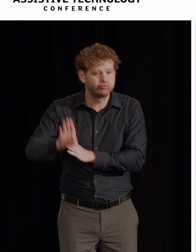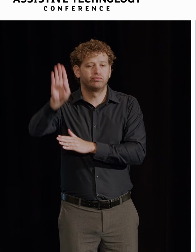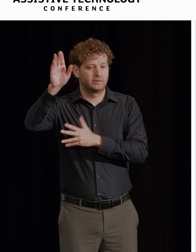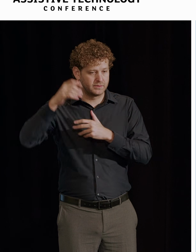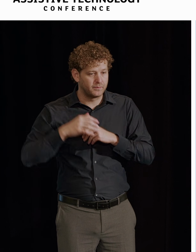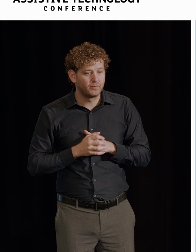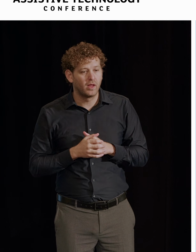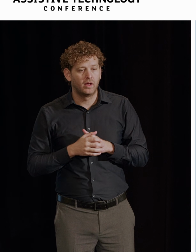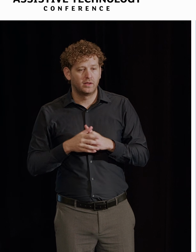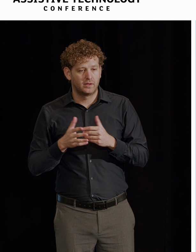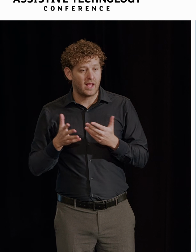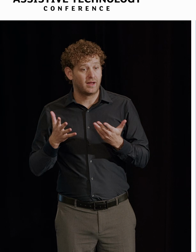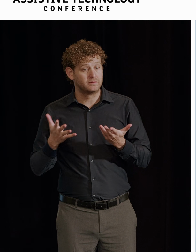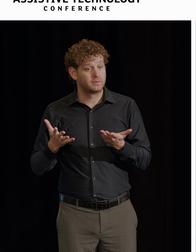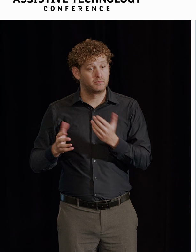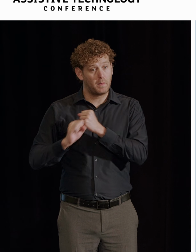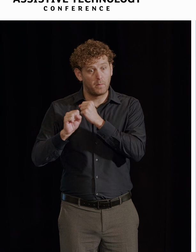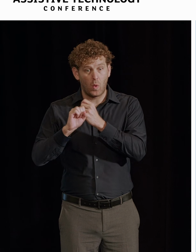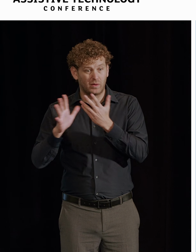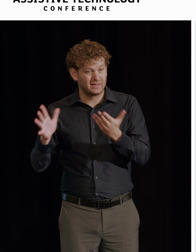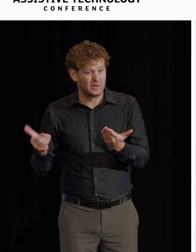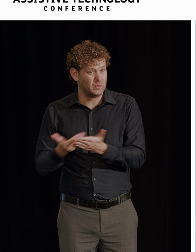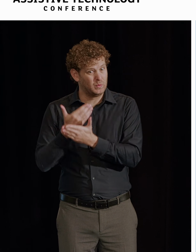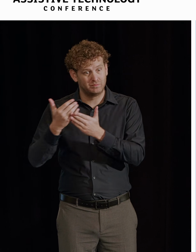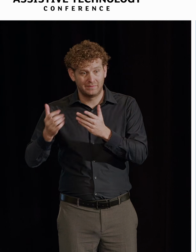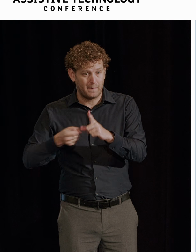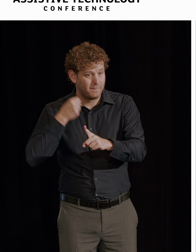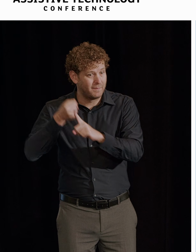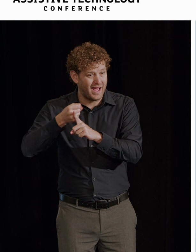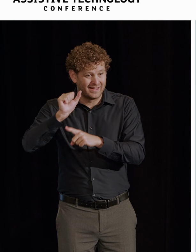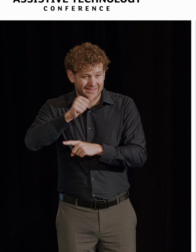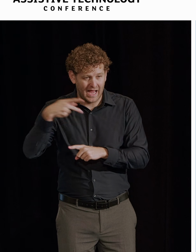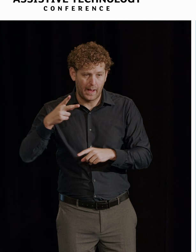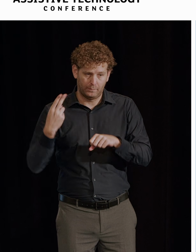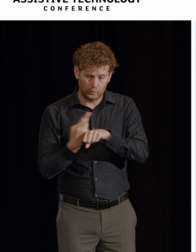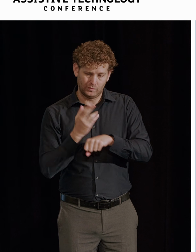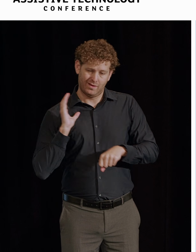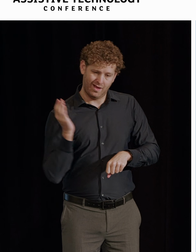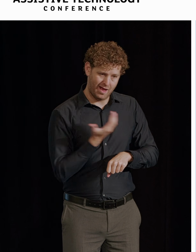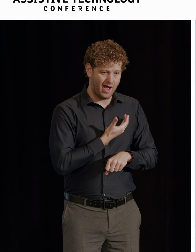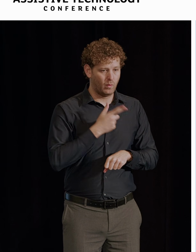applications using the Device Access Toolkit. This investment shows our commitment to fostering